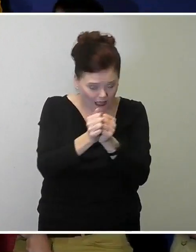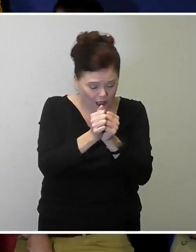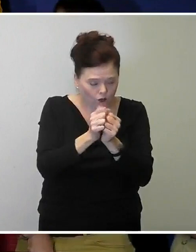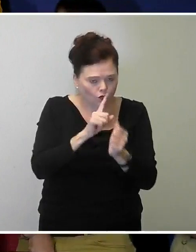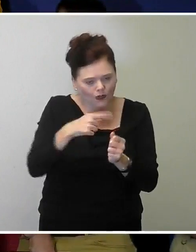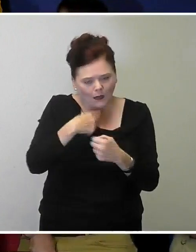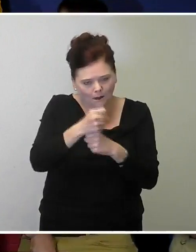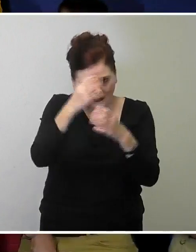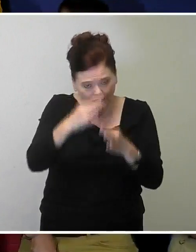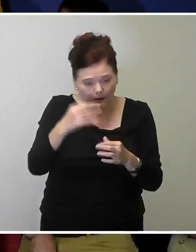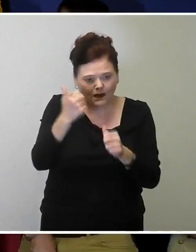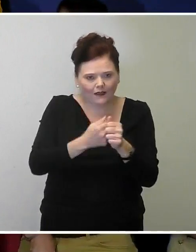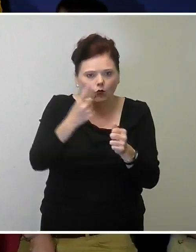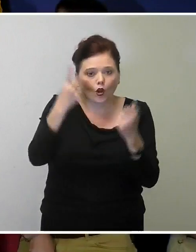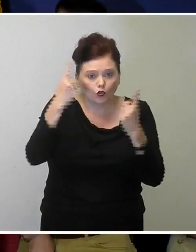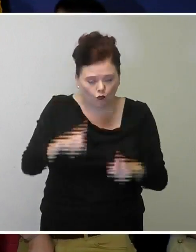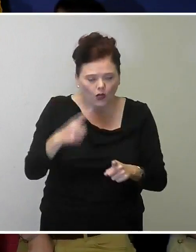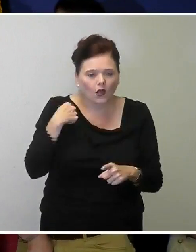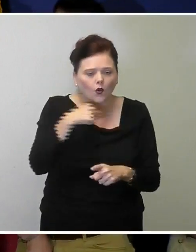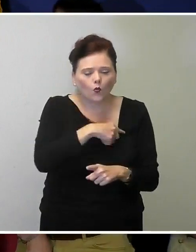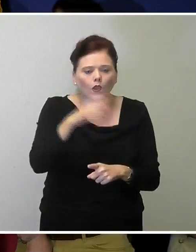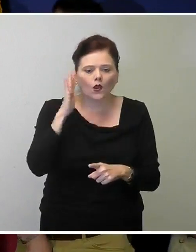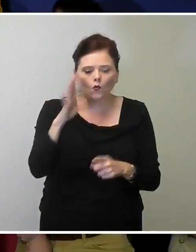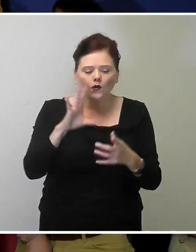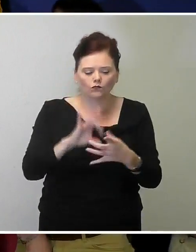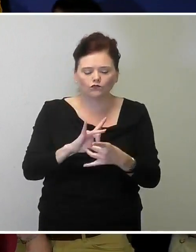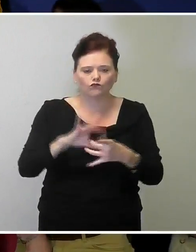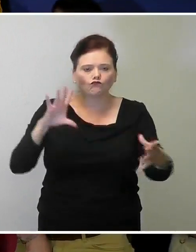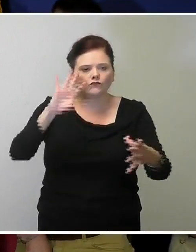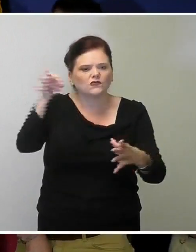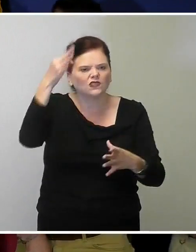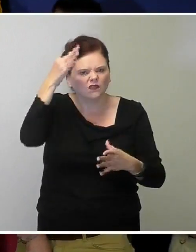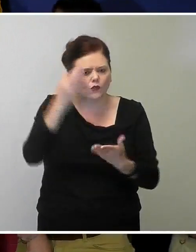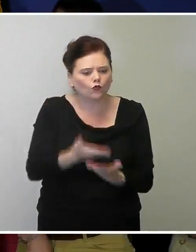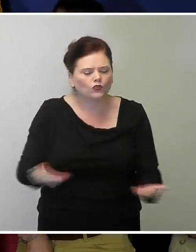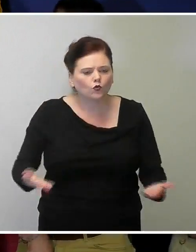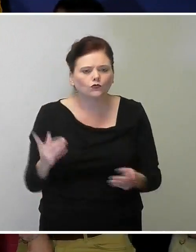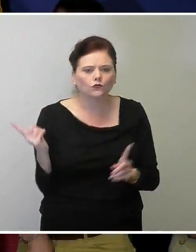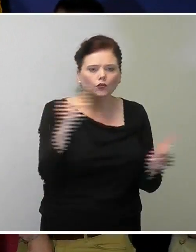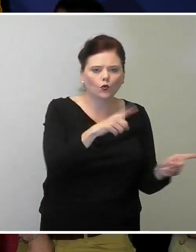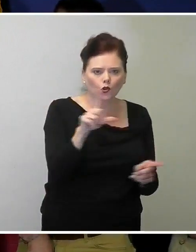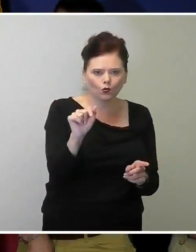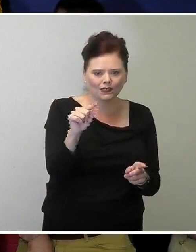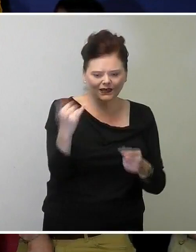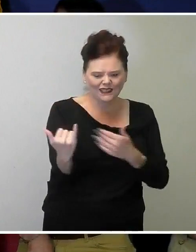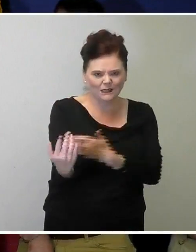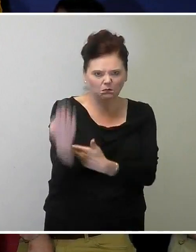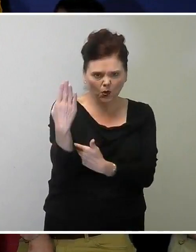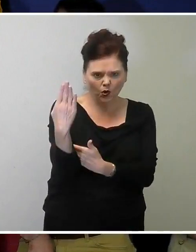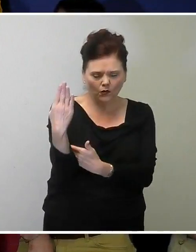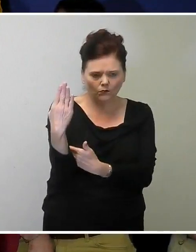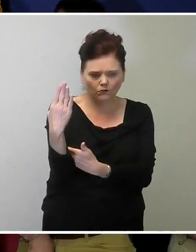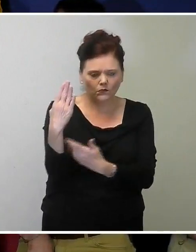EVERYONE IN THE ROOM AND WE MADE A JOINT DECISION, I GUESS I MADE THE DECISION BUT EVERYONE AGREED THAT WE WOULD RELEASE THOSE